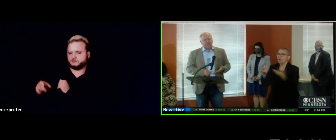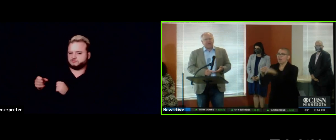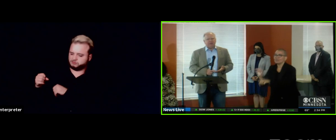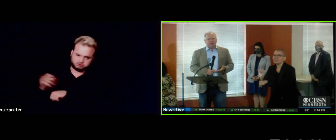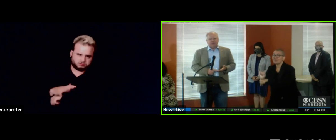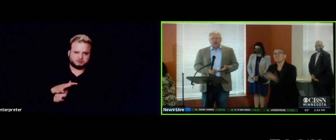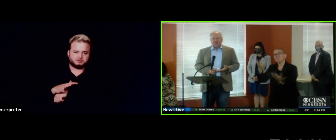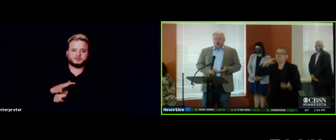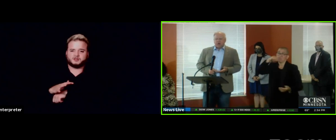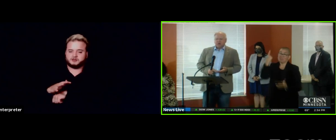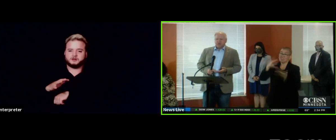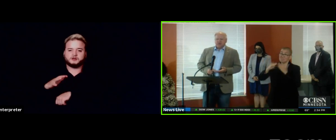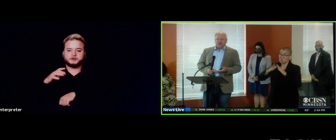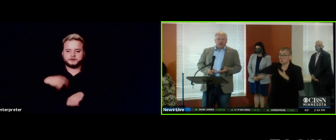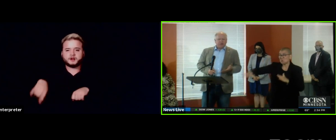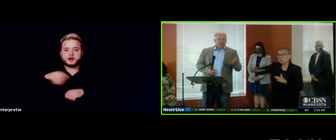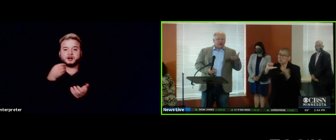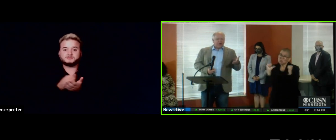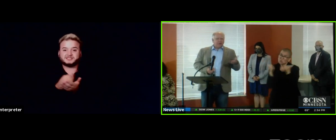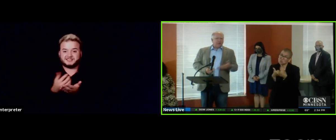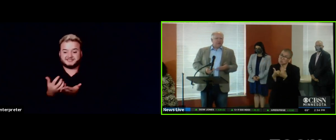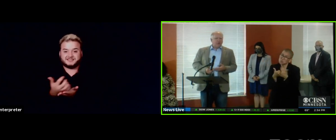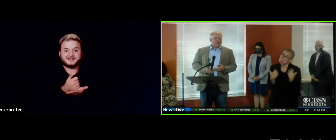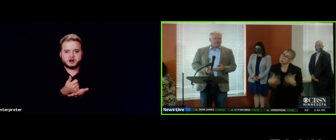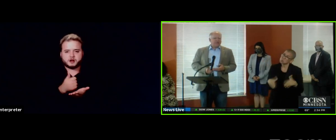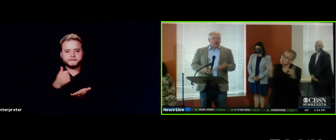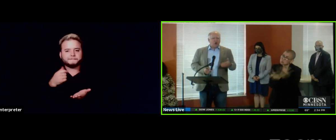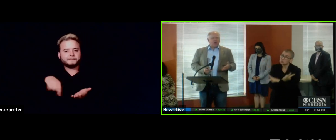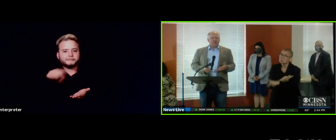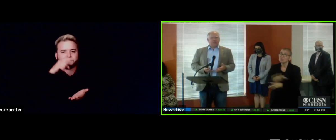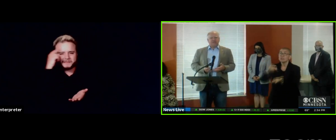levels for our students of color that are under that of white students. All those things